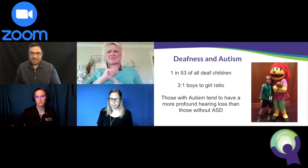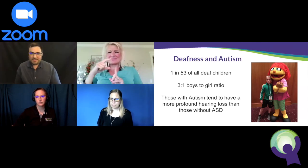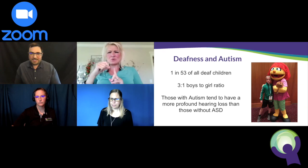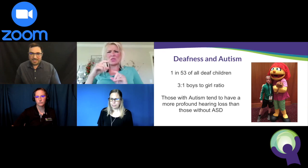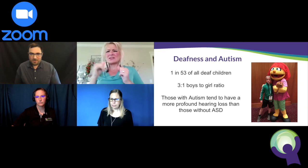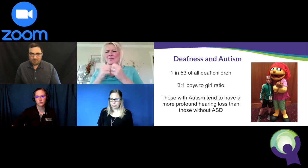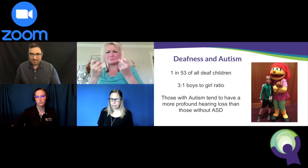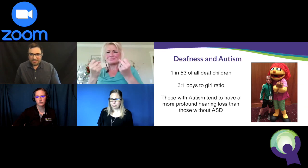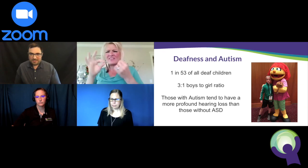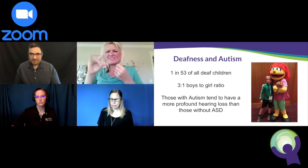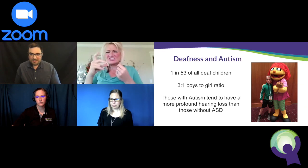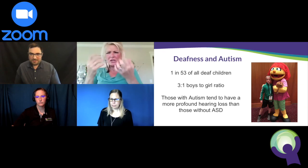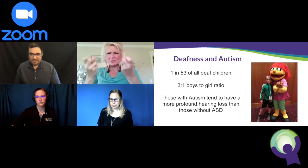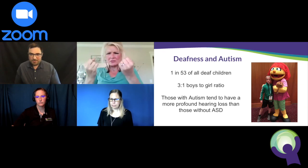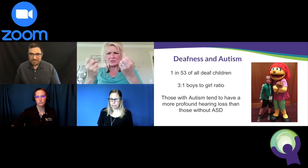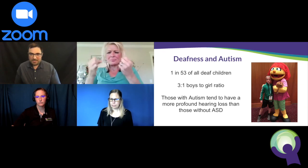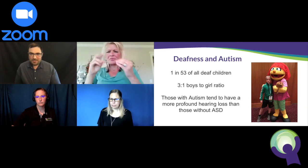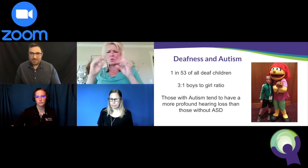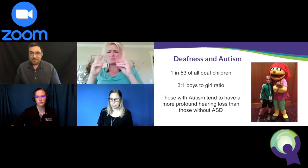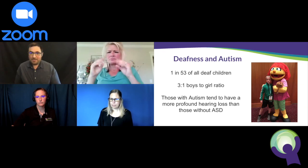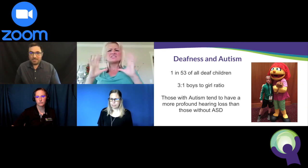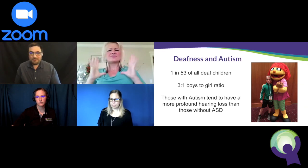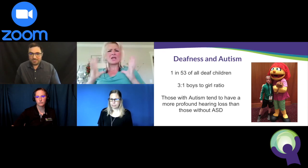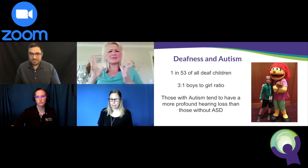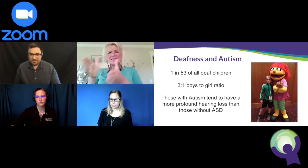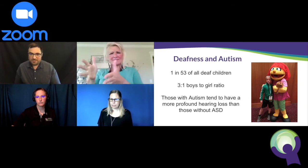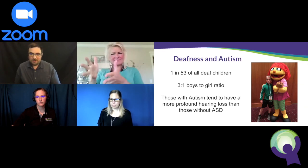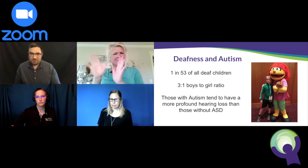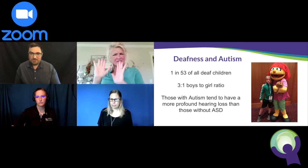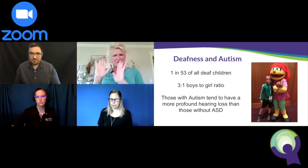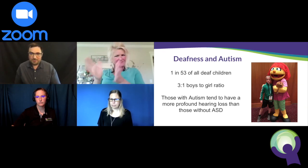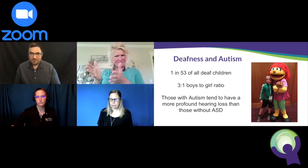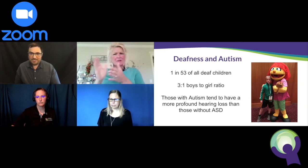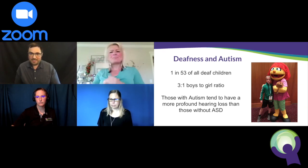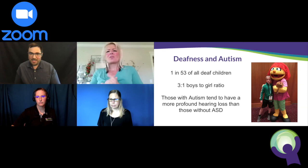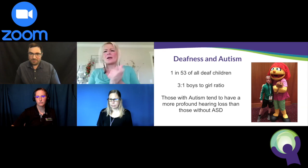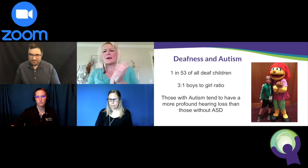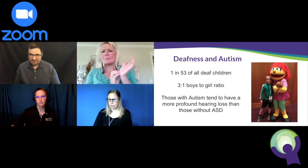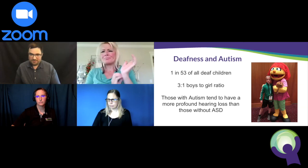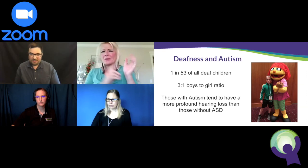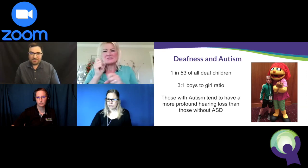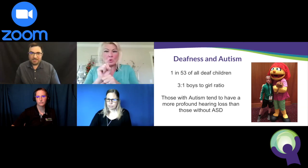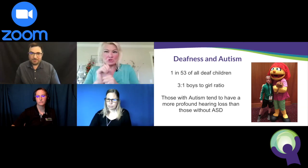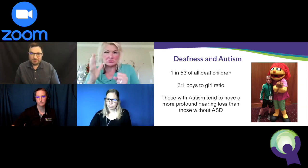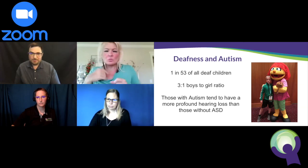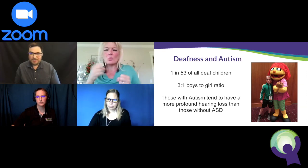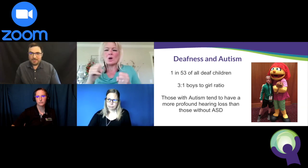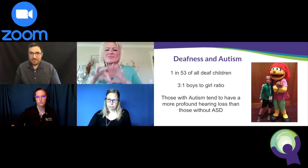If they stay in one place and they're self-stimming, and maybe a fidget or so, I've seen that be successful in a